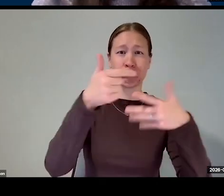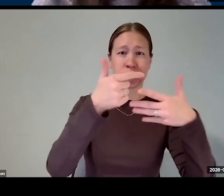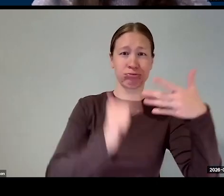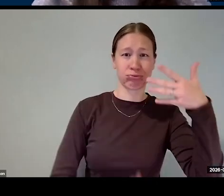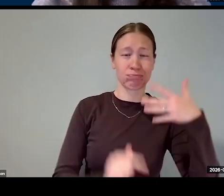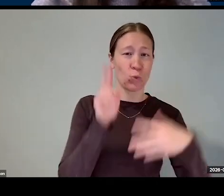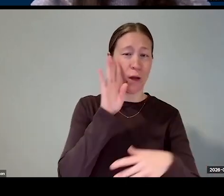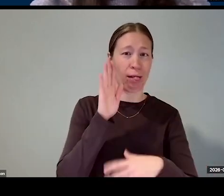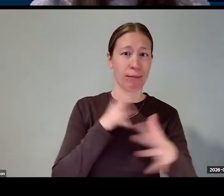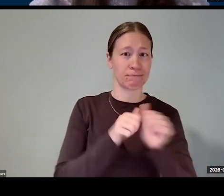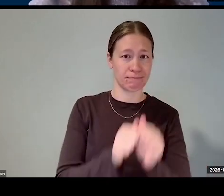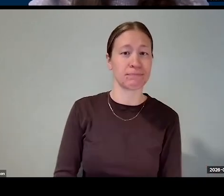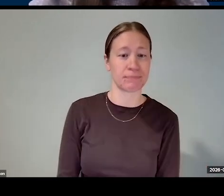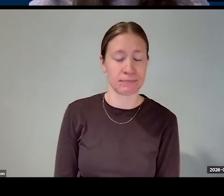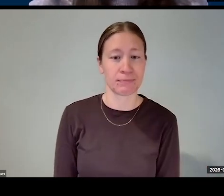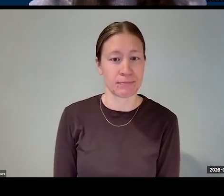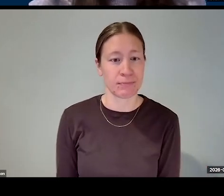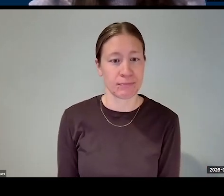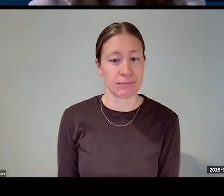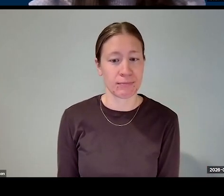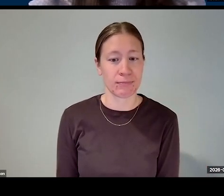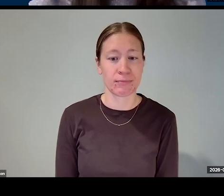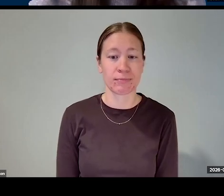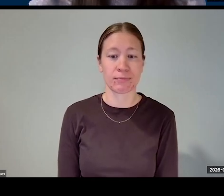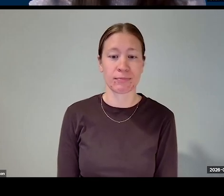If you'd like to create a new slide layout option,